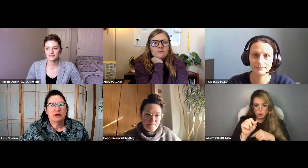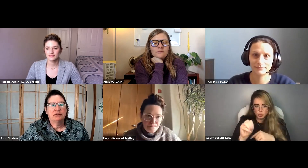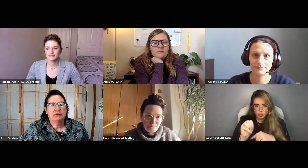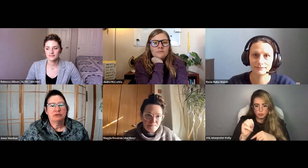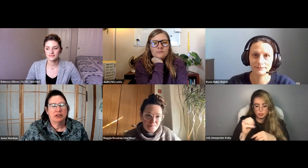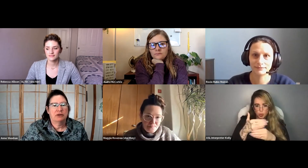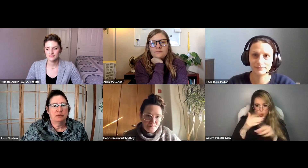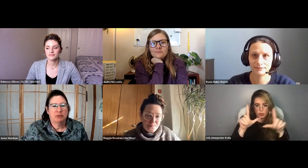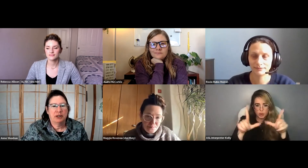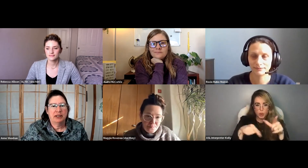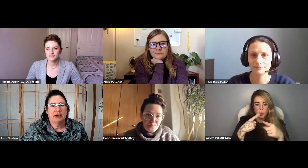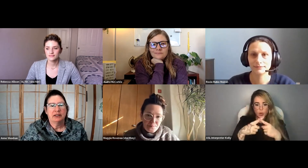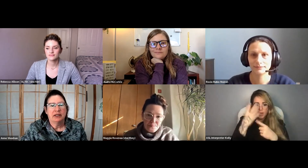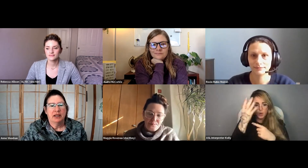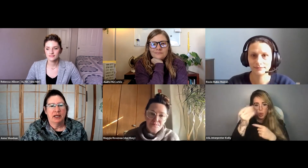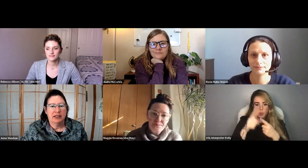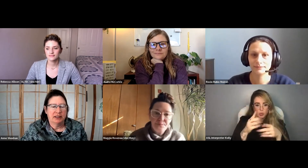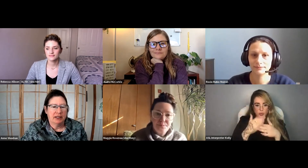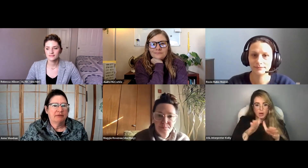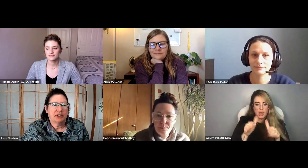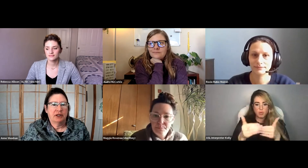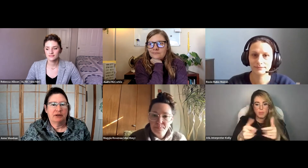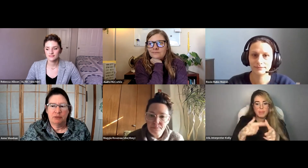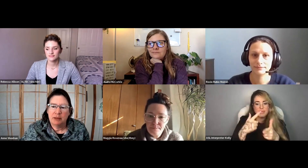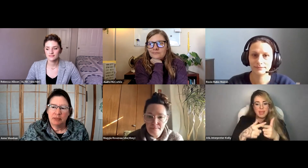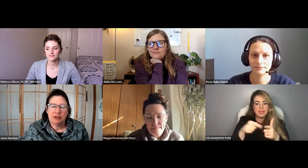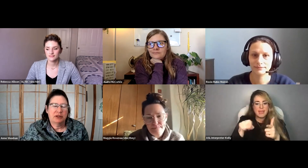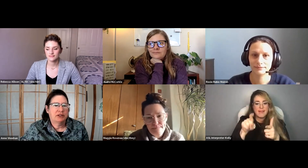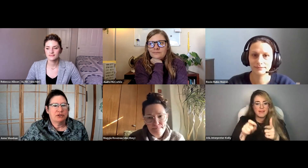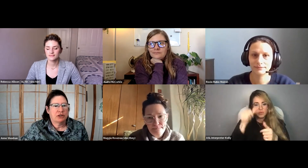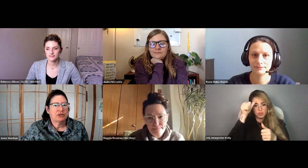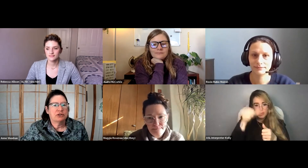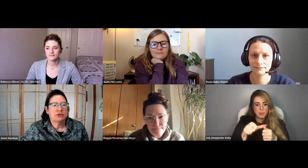when they go to the breakout and then they have to kind of remember what the instructions were